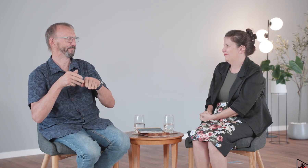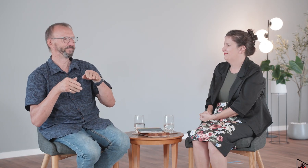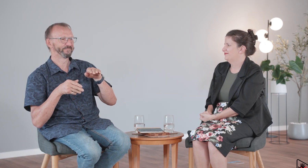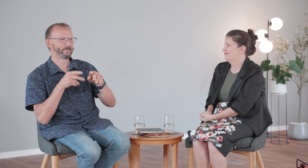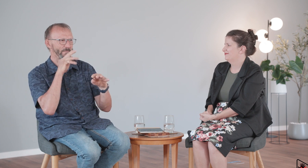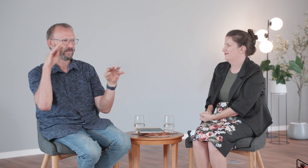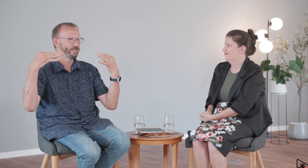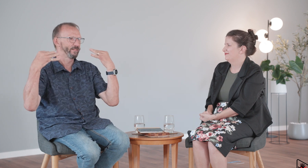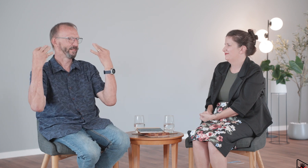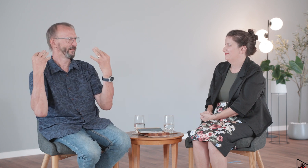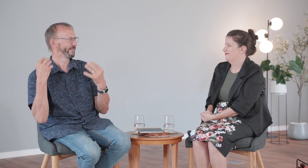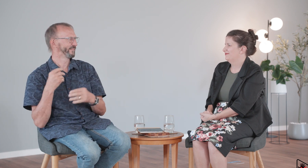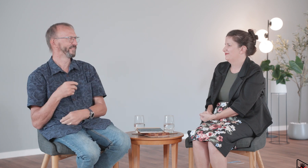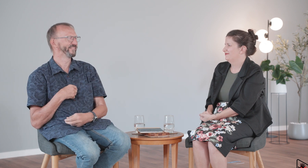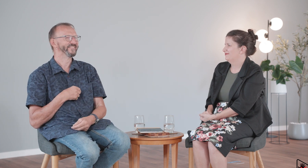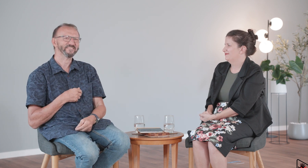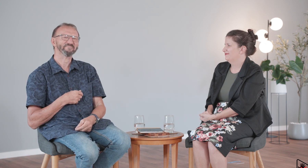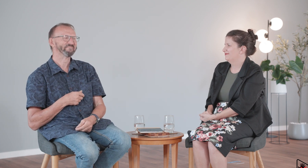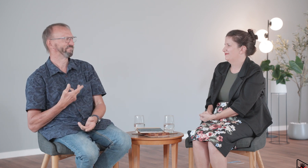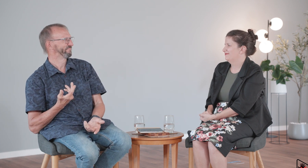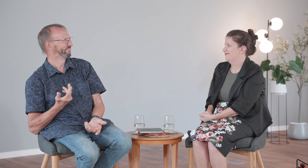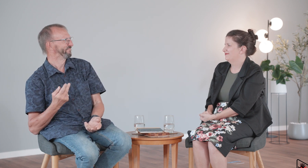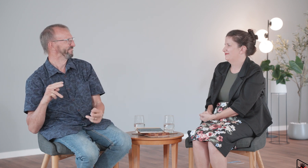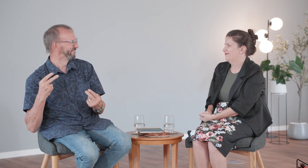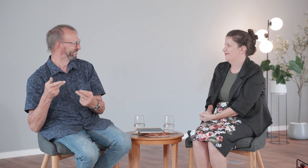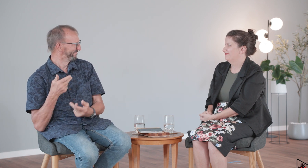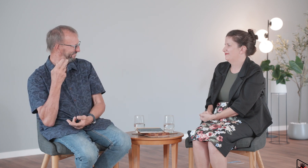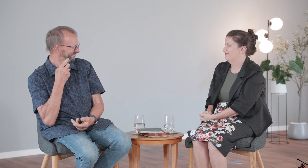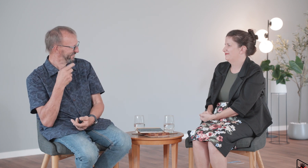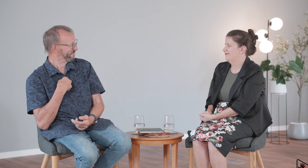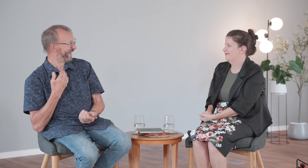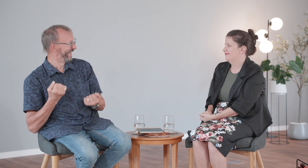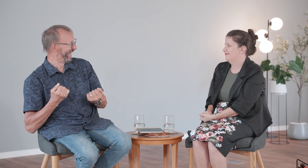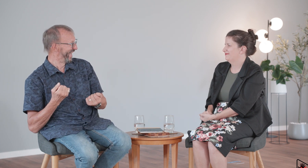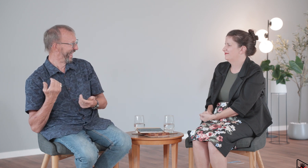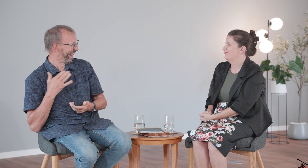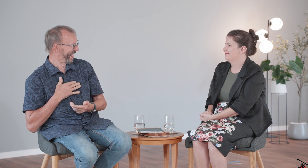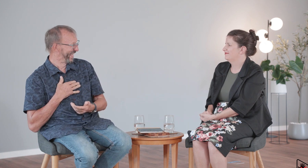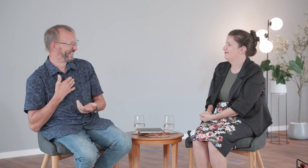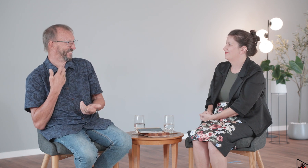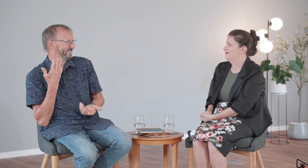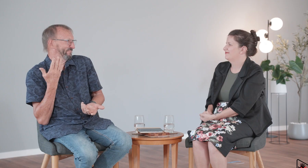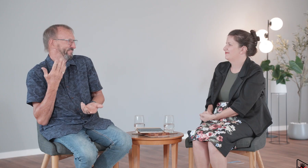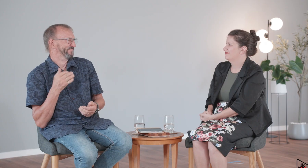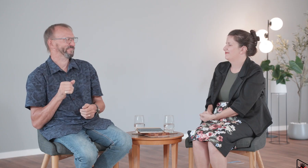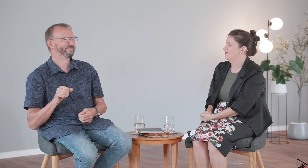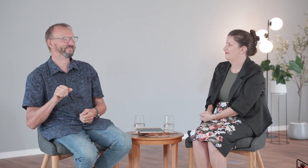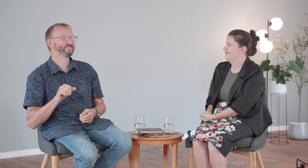pumps. And everyone was looking at me. And again, I was thinking, "Oh, they just like my car."